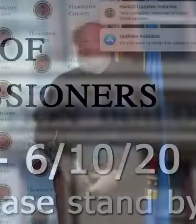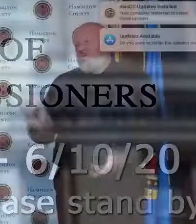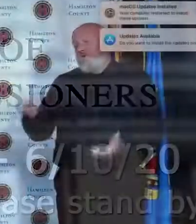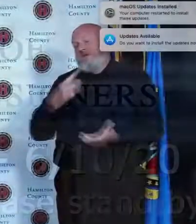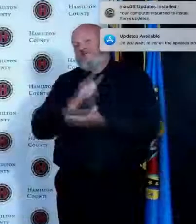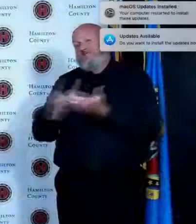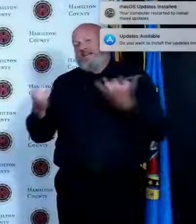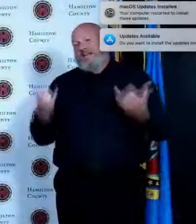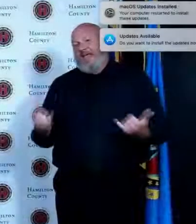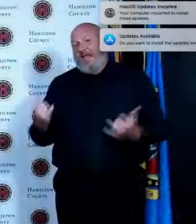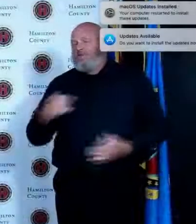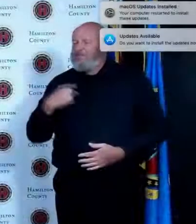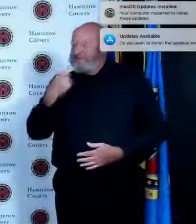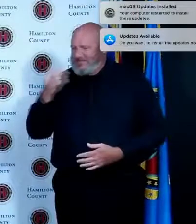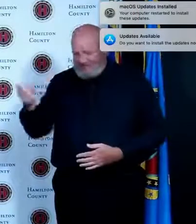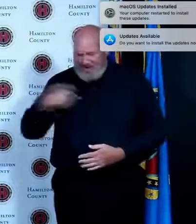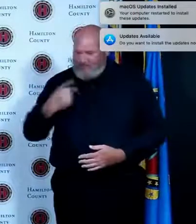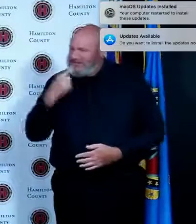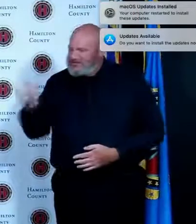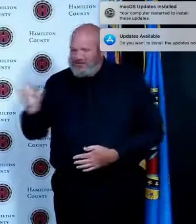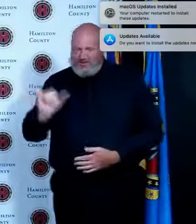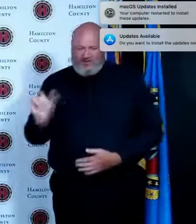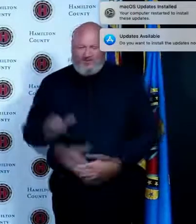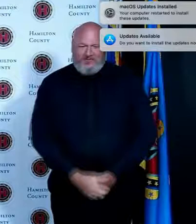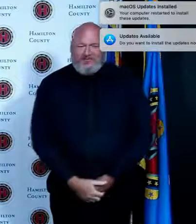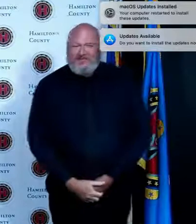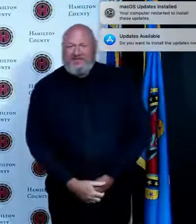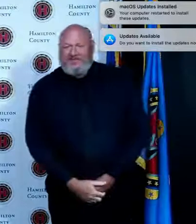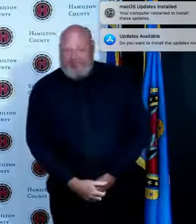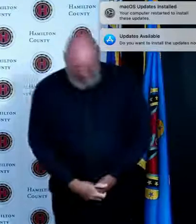you Jay and Vicky all right